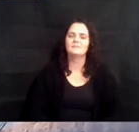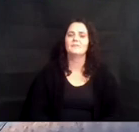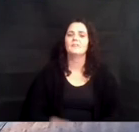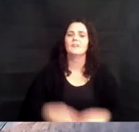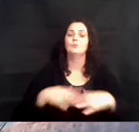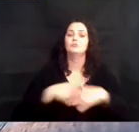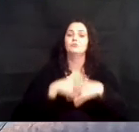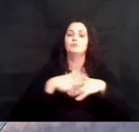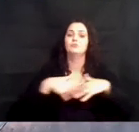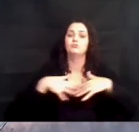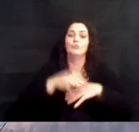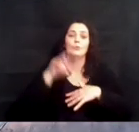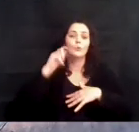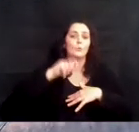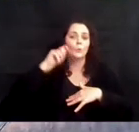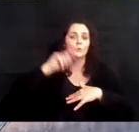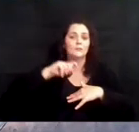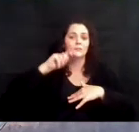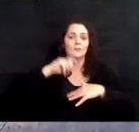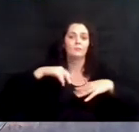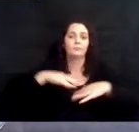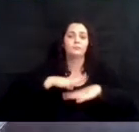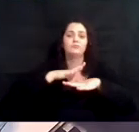going in, splashing into our tub.